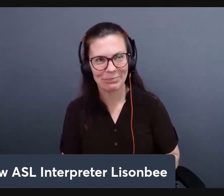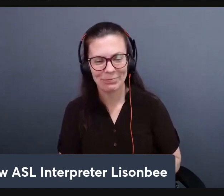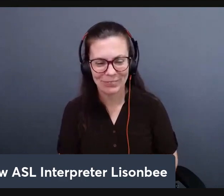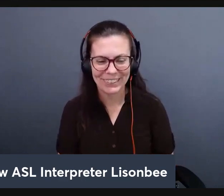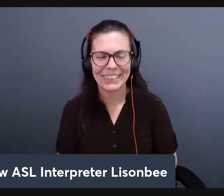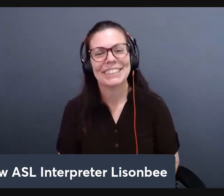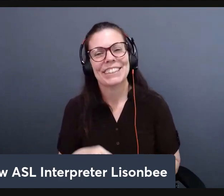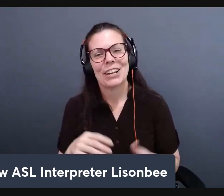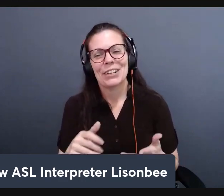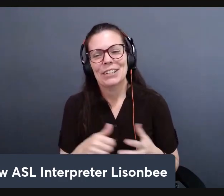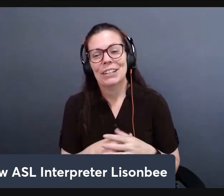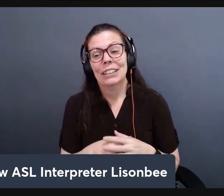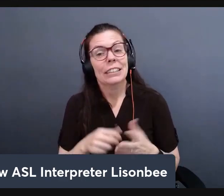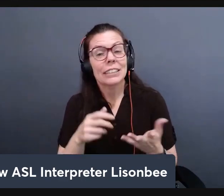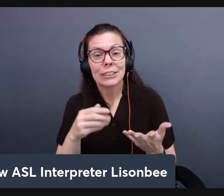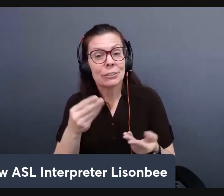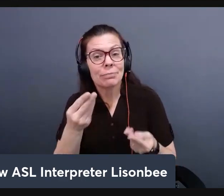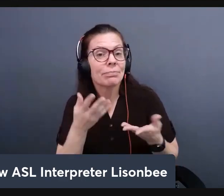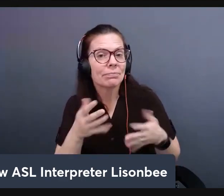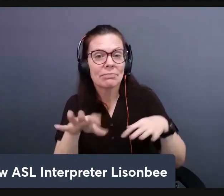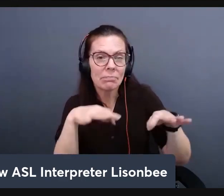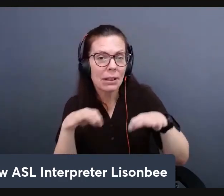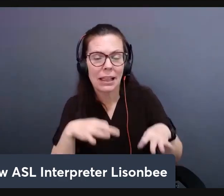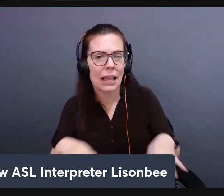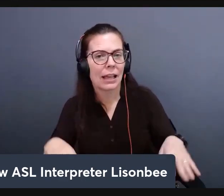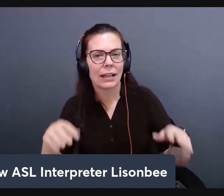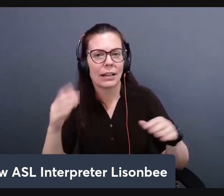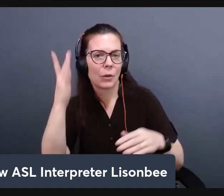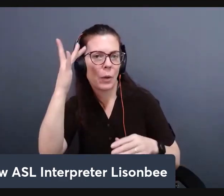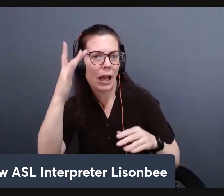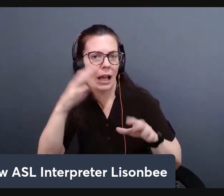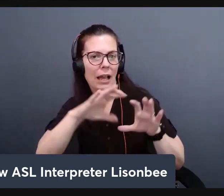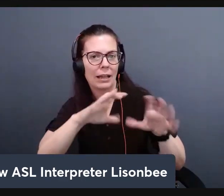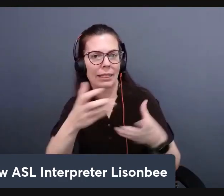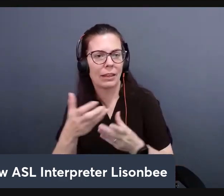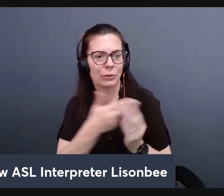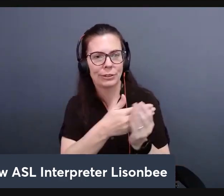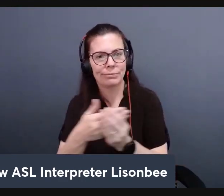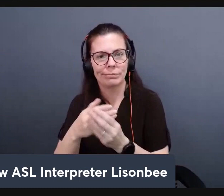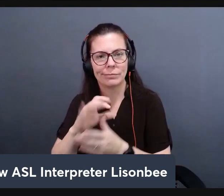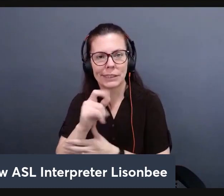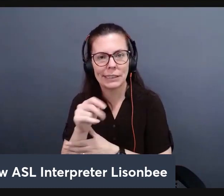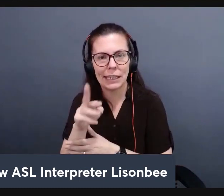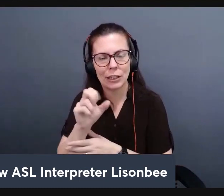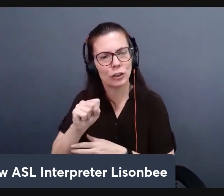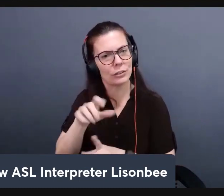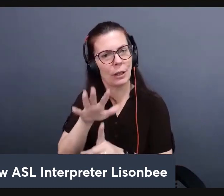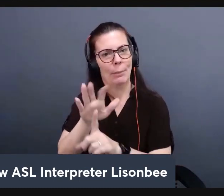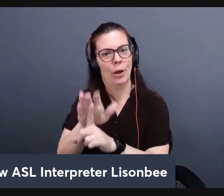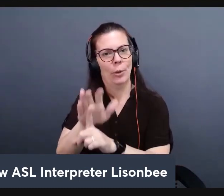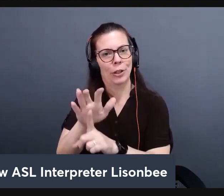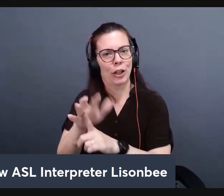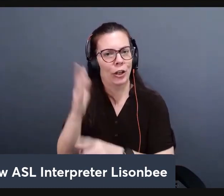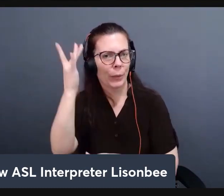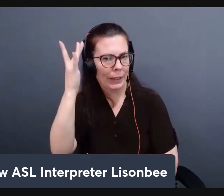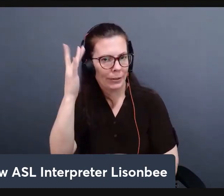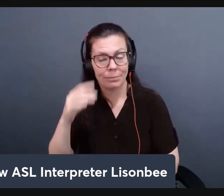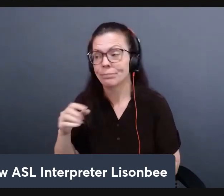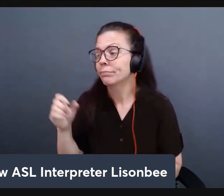So, could you tell me a little bit about why containers are so popular for developers now? Yeah, sure thing.